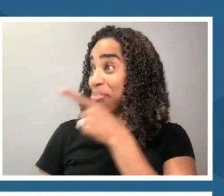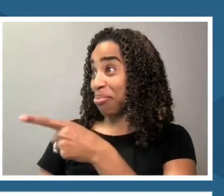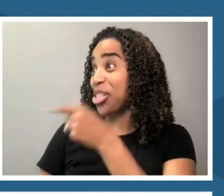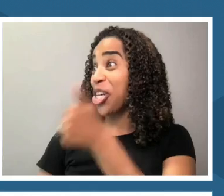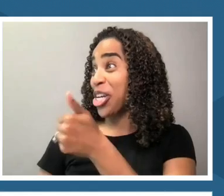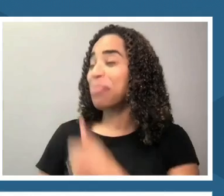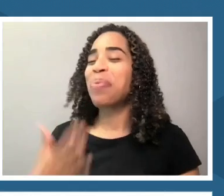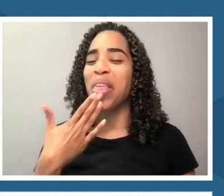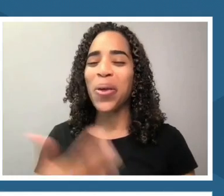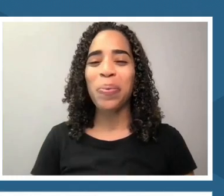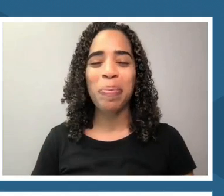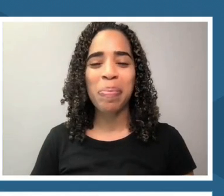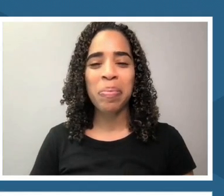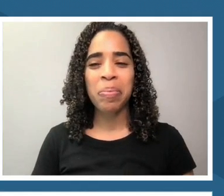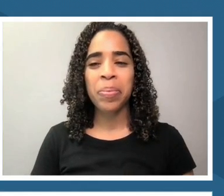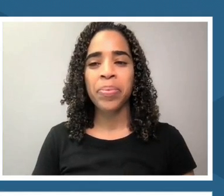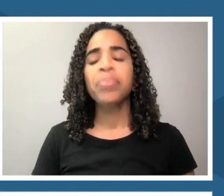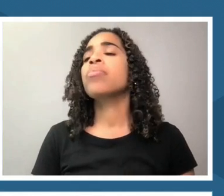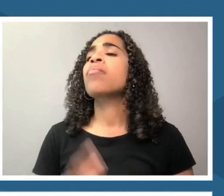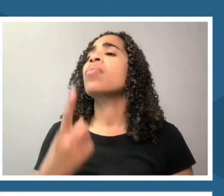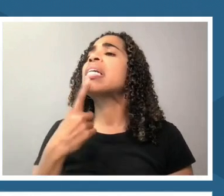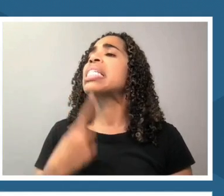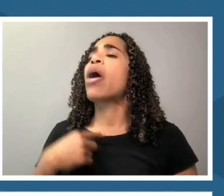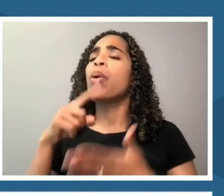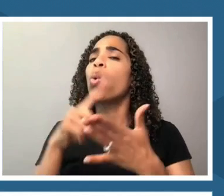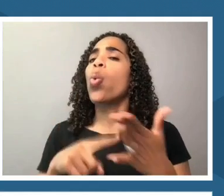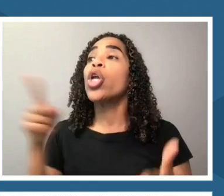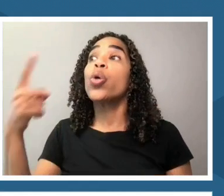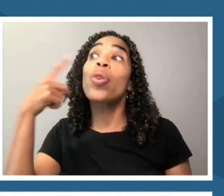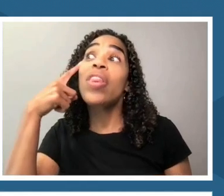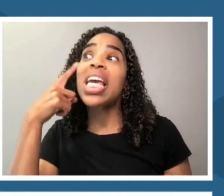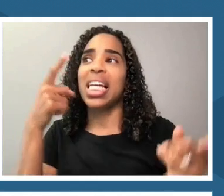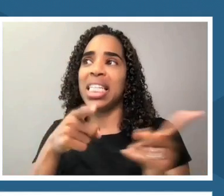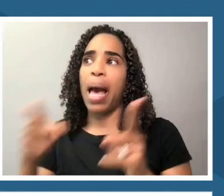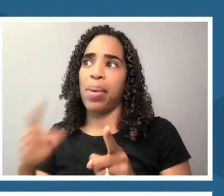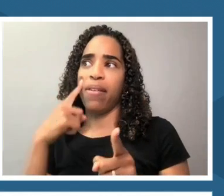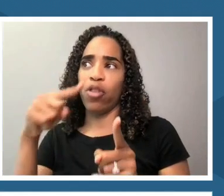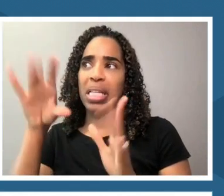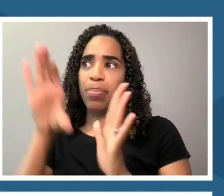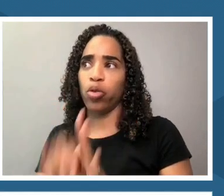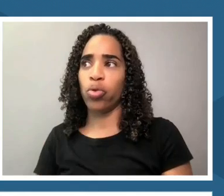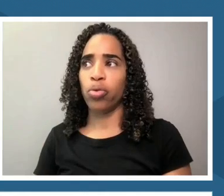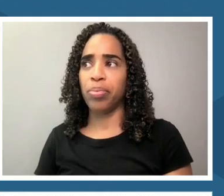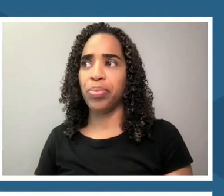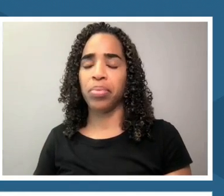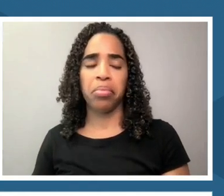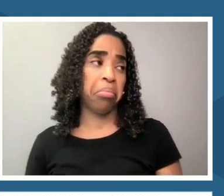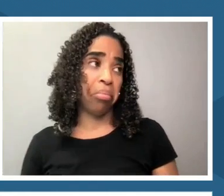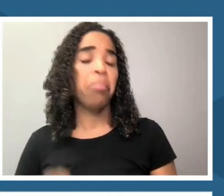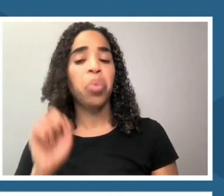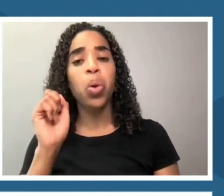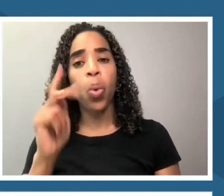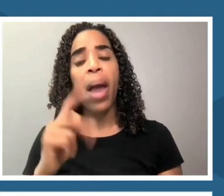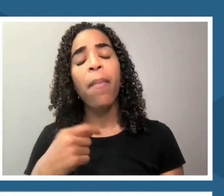all right now can you tell me what you think is happening in this image